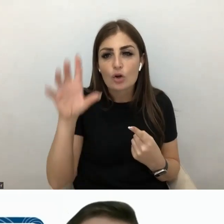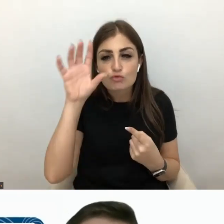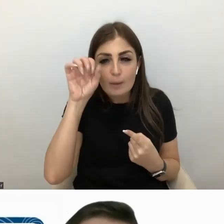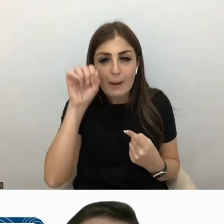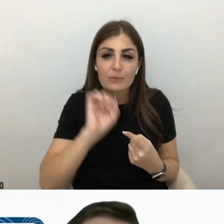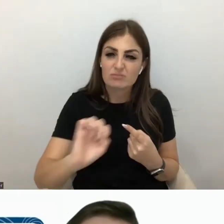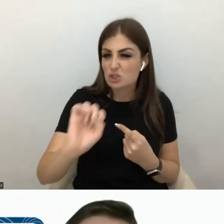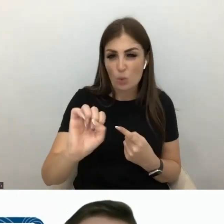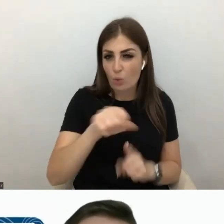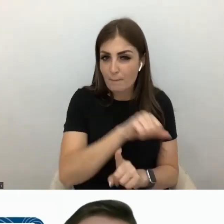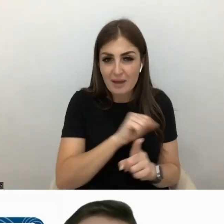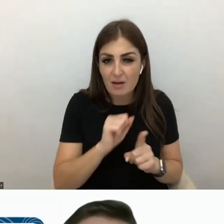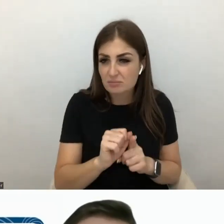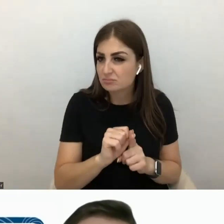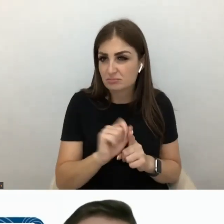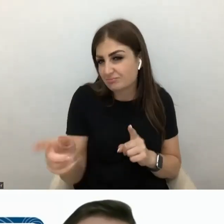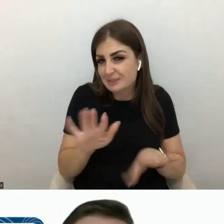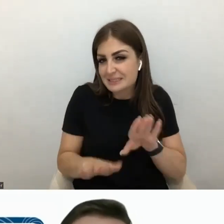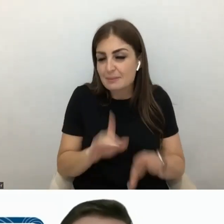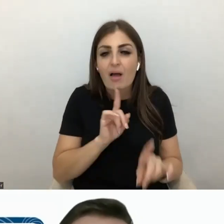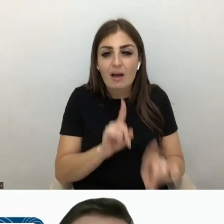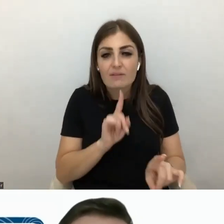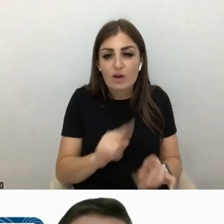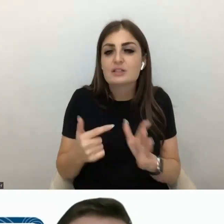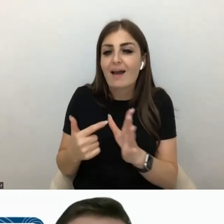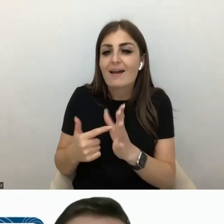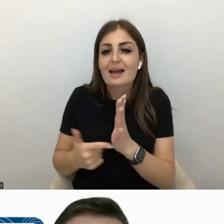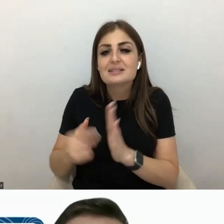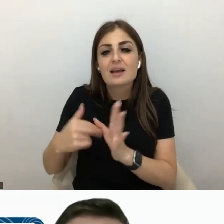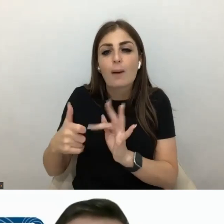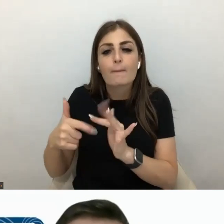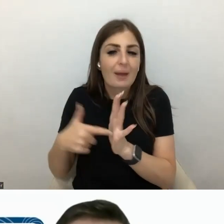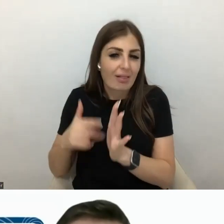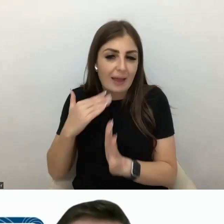matter. That's similar advice to your AAT appeal in general.